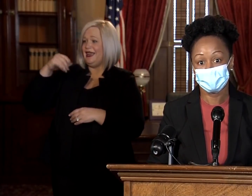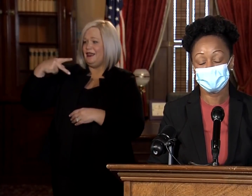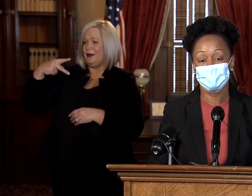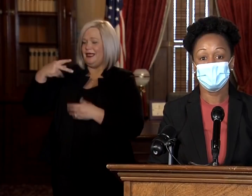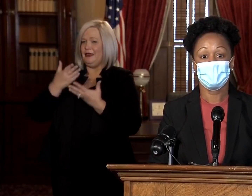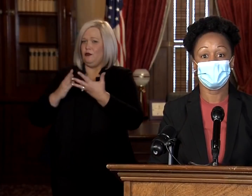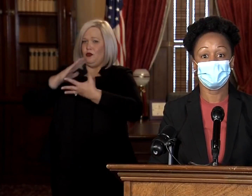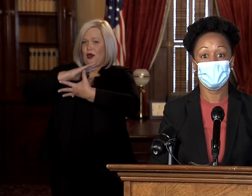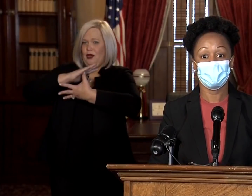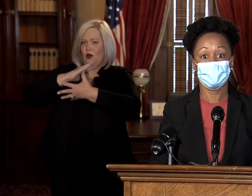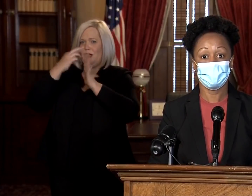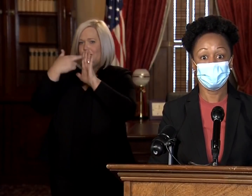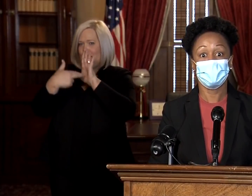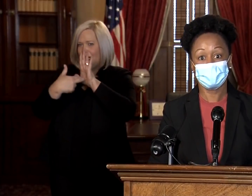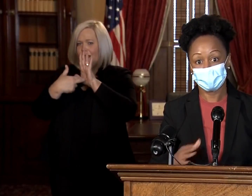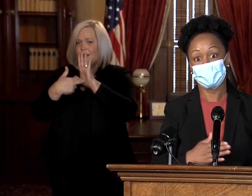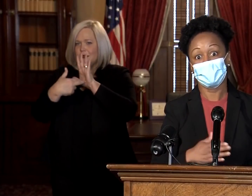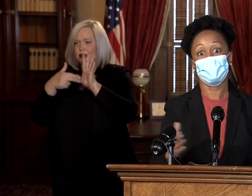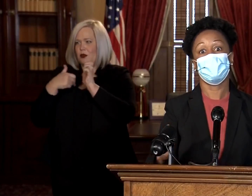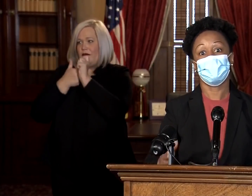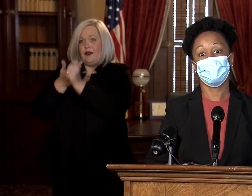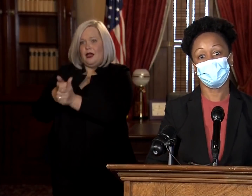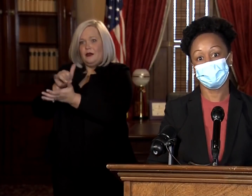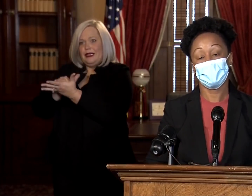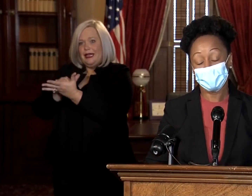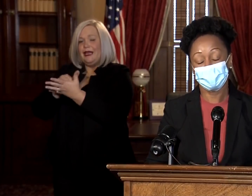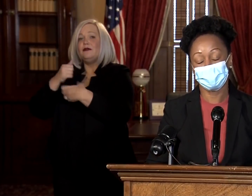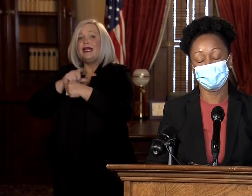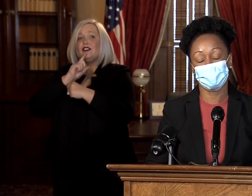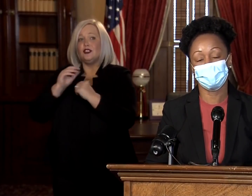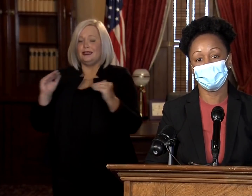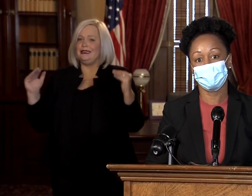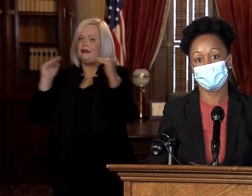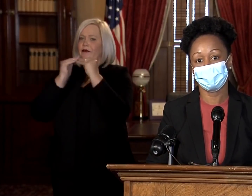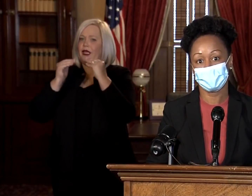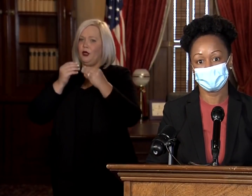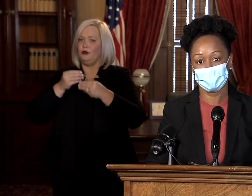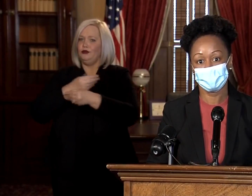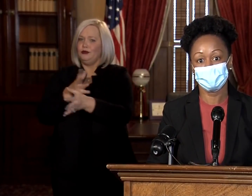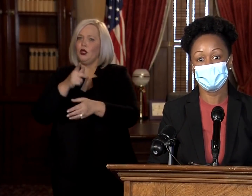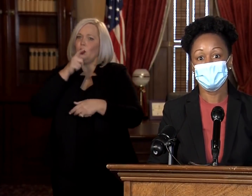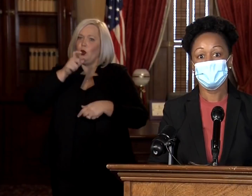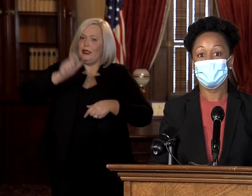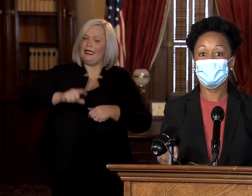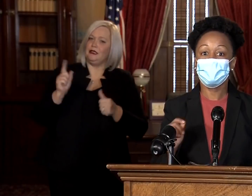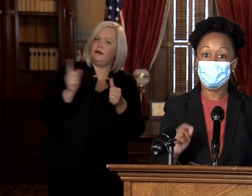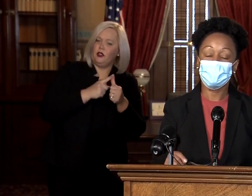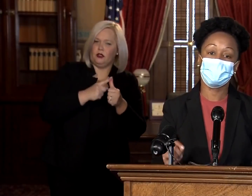others, while we certainly agree with the ACIP priority guidance, with the ACIP priority guidance, and we want there to be